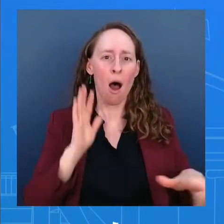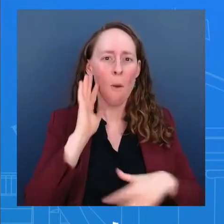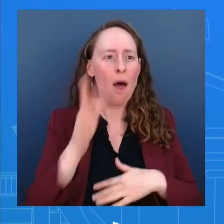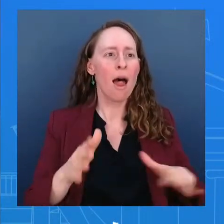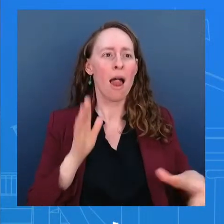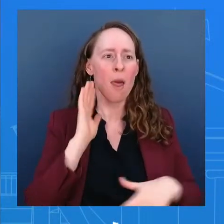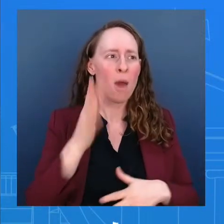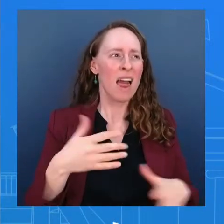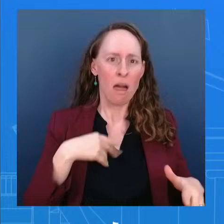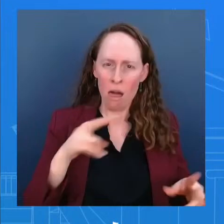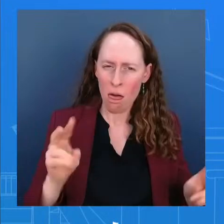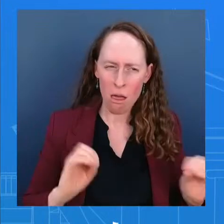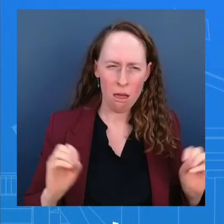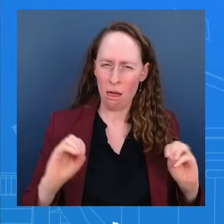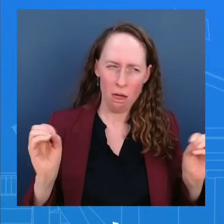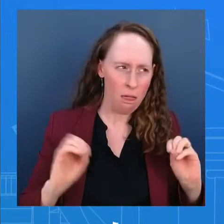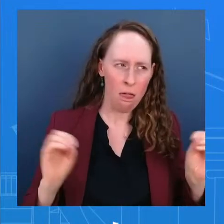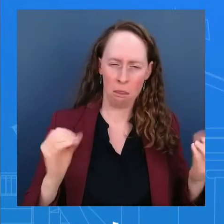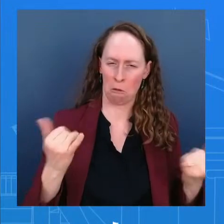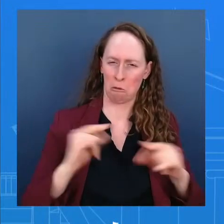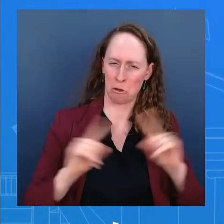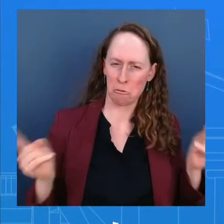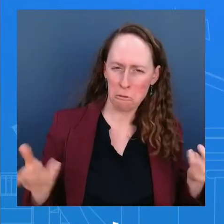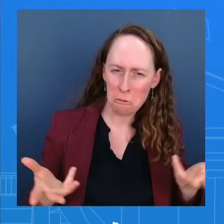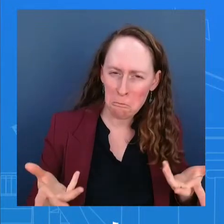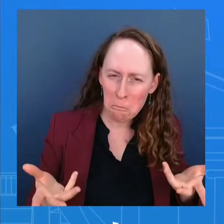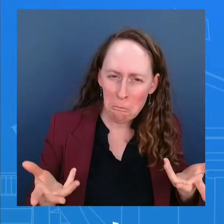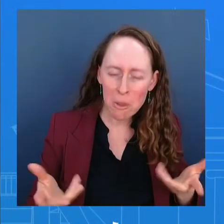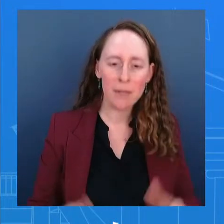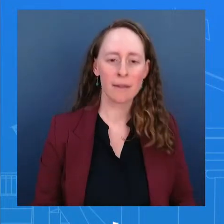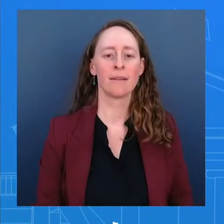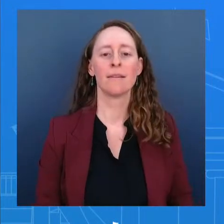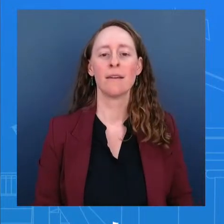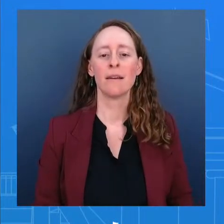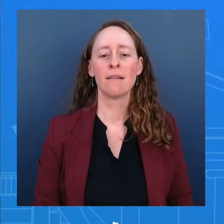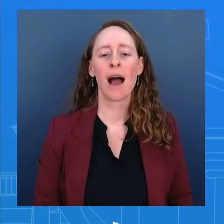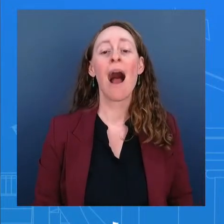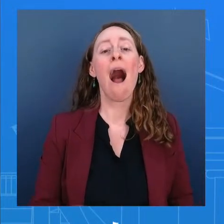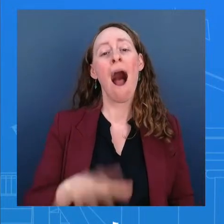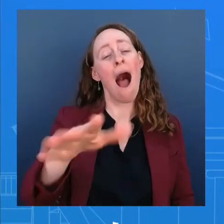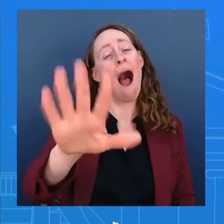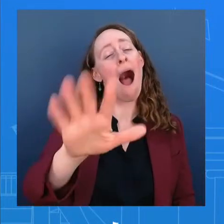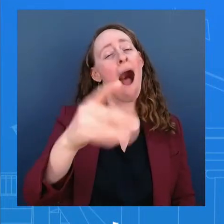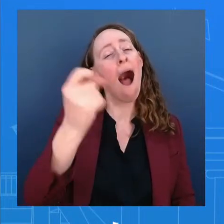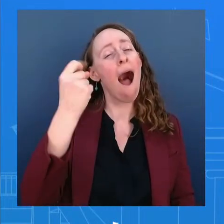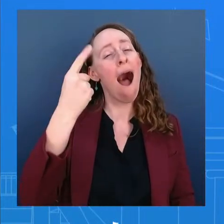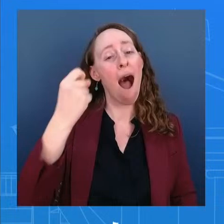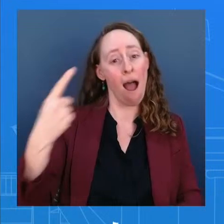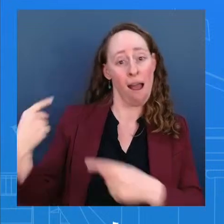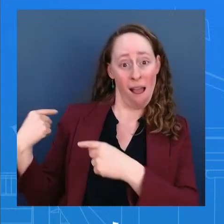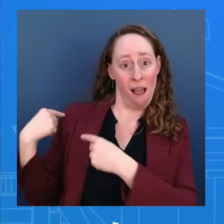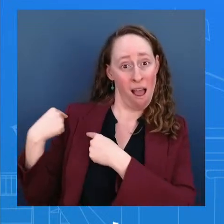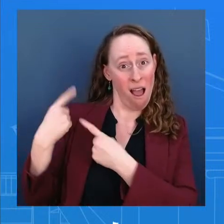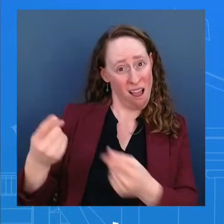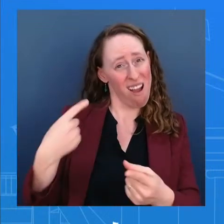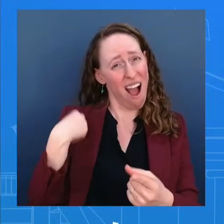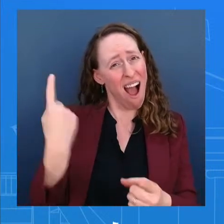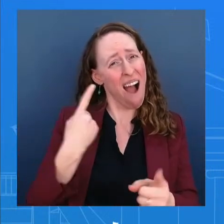about my level of optimism, at least in recent months, because, in fairness to your question, there has been a little bit of a “Lucy and the football”